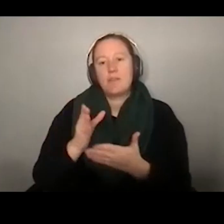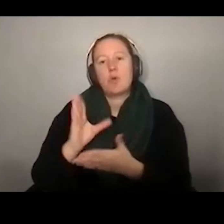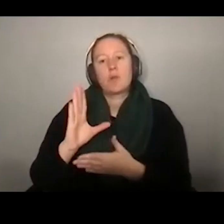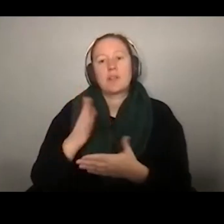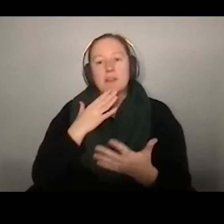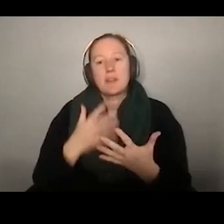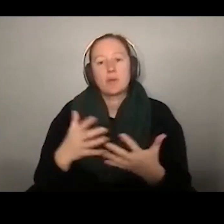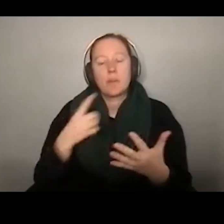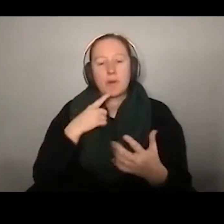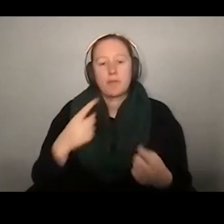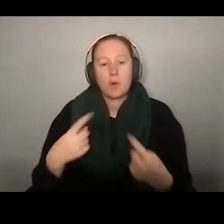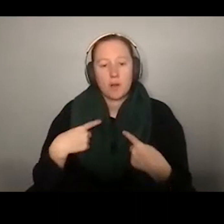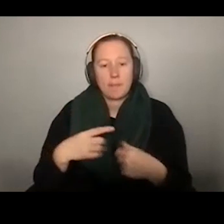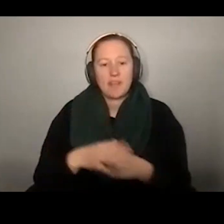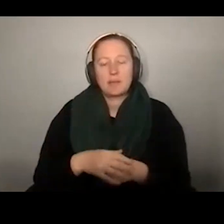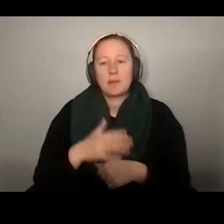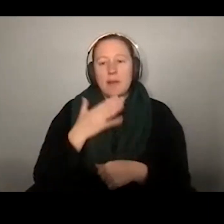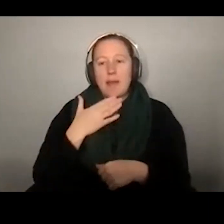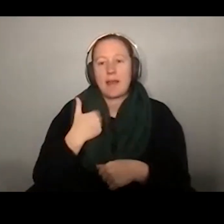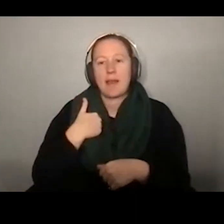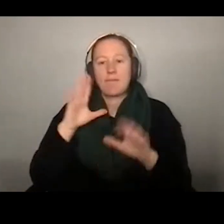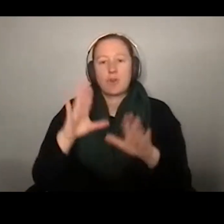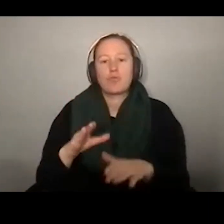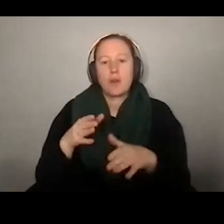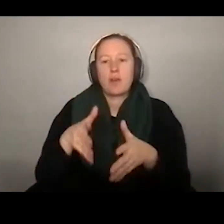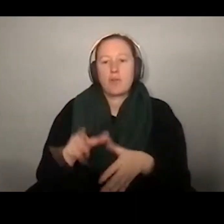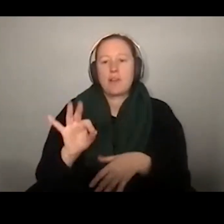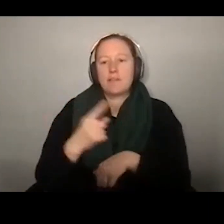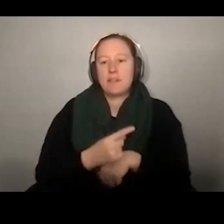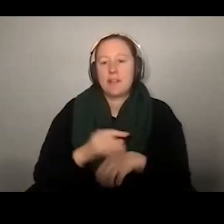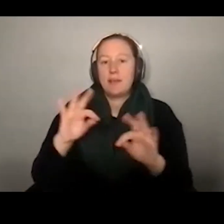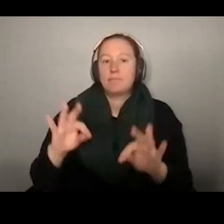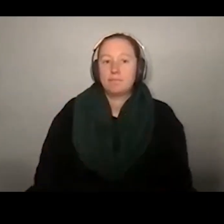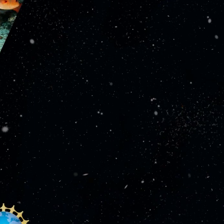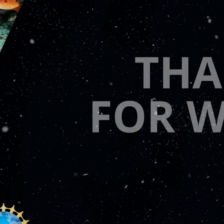Again, thank you for attending, and have a great rest of your day.